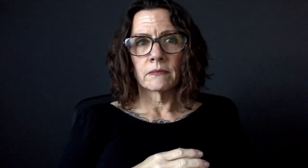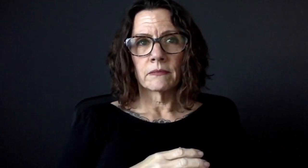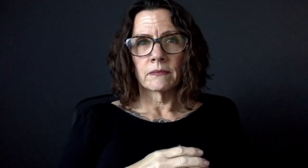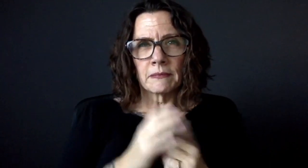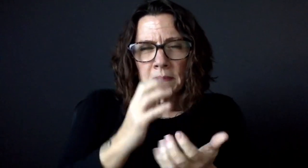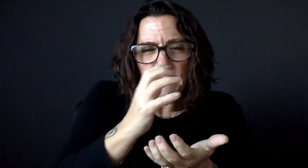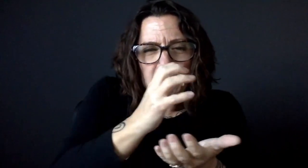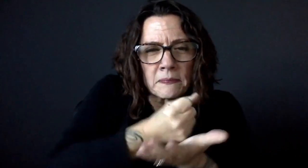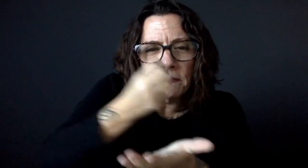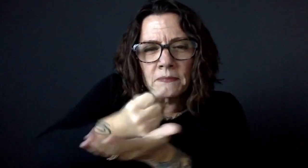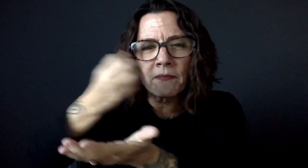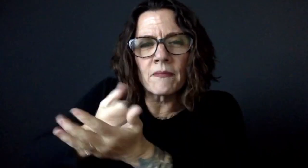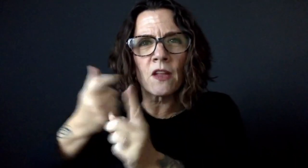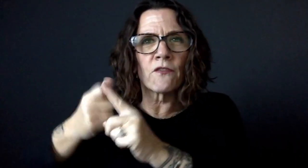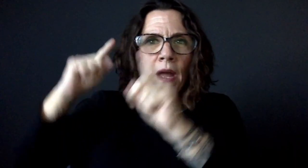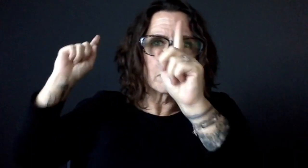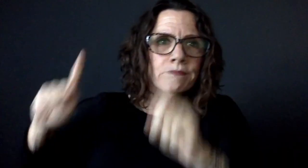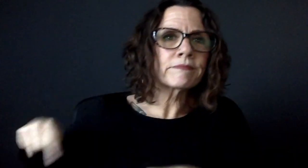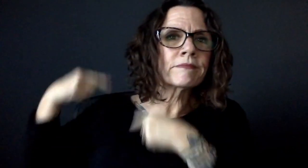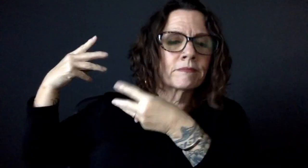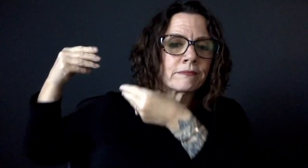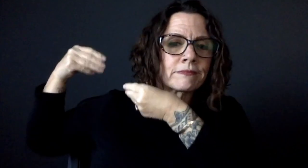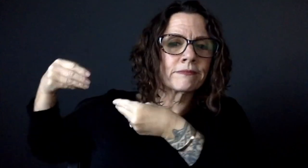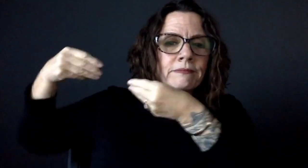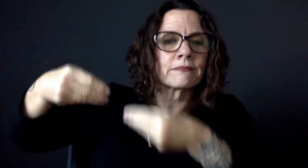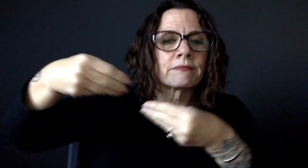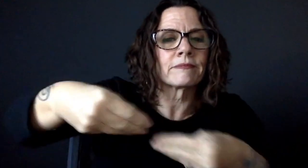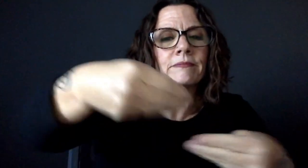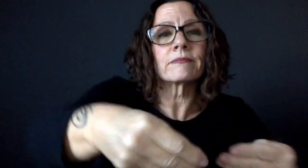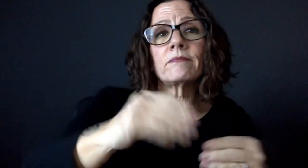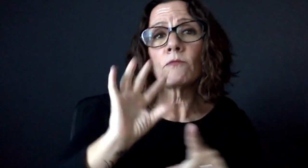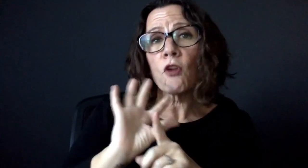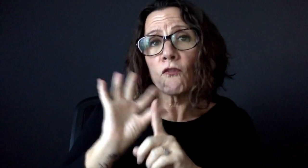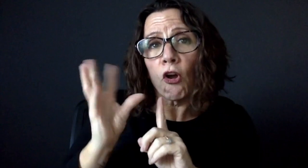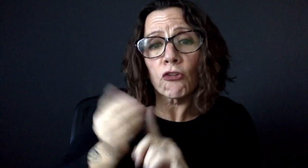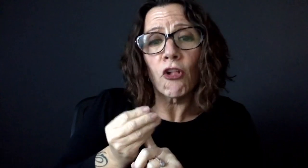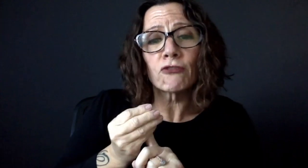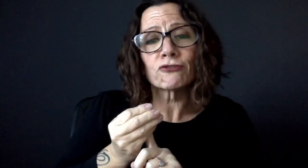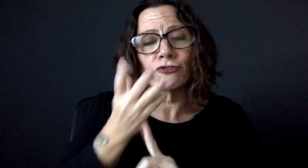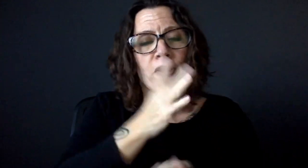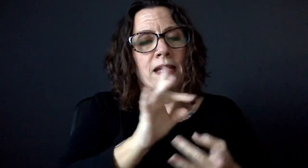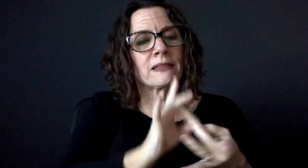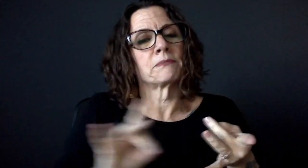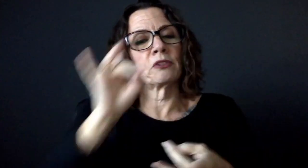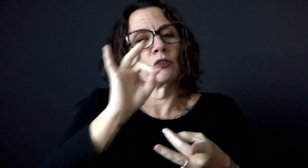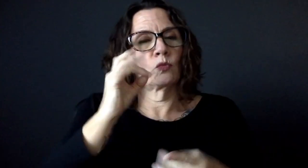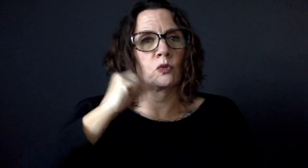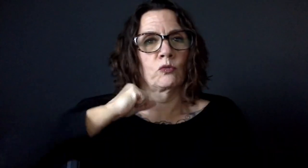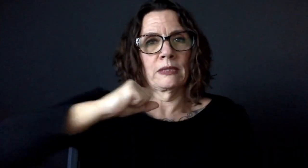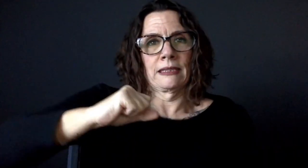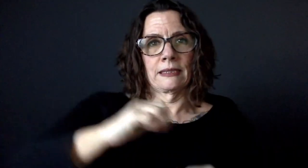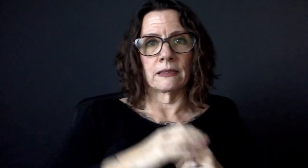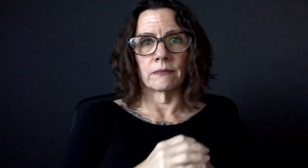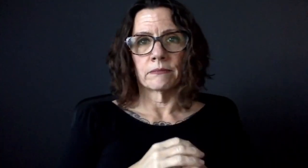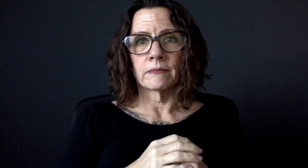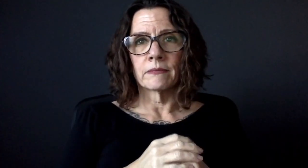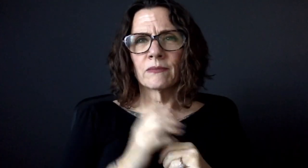drawing upon the legacies of cultural and spiritual resistance